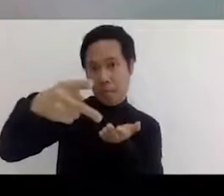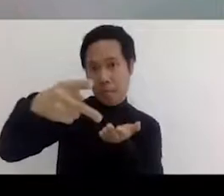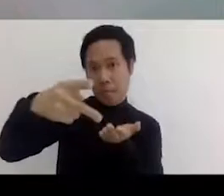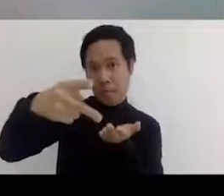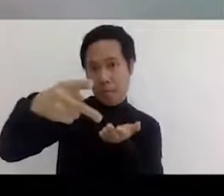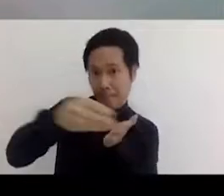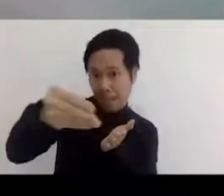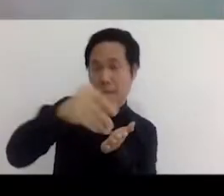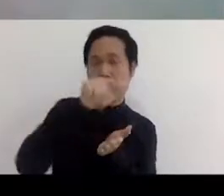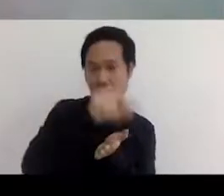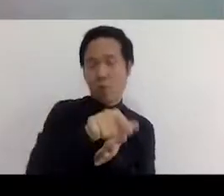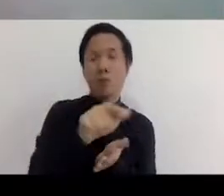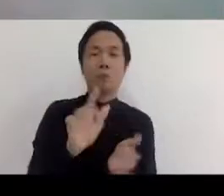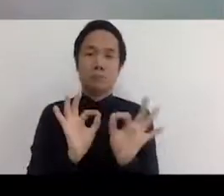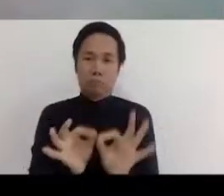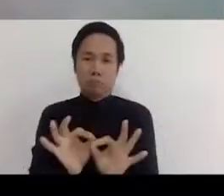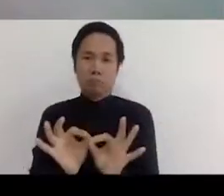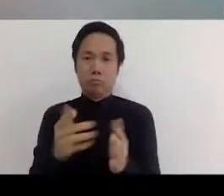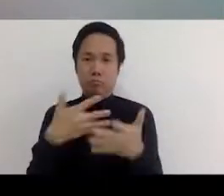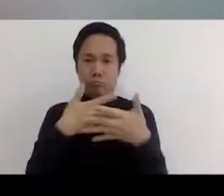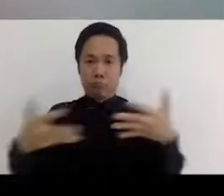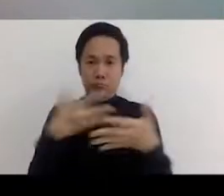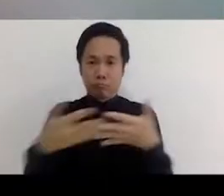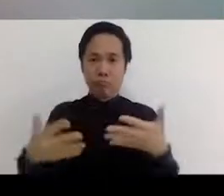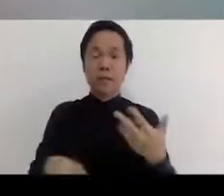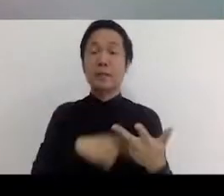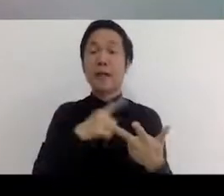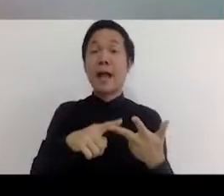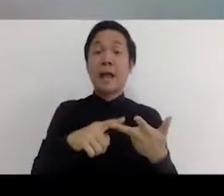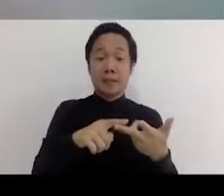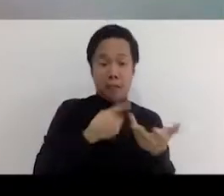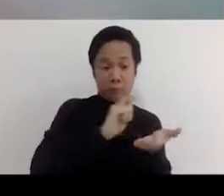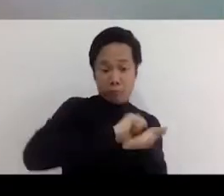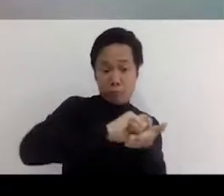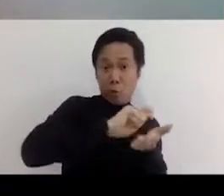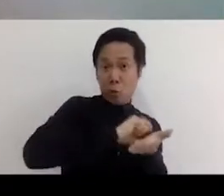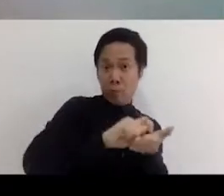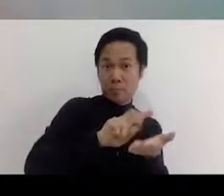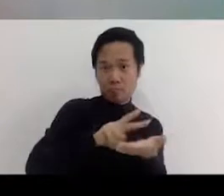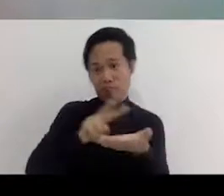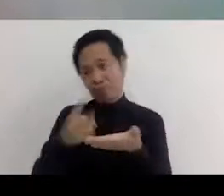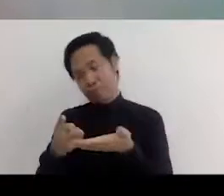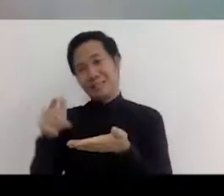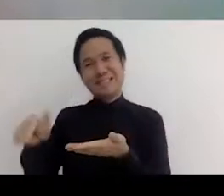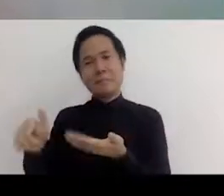as we know that UNFPA in times of emergencies, distributes dignity kits to women.